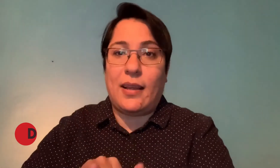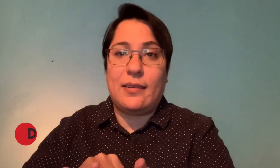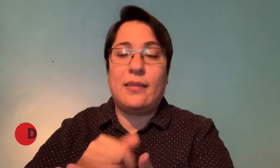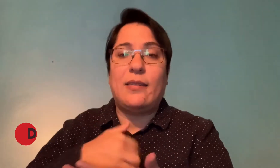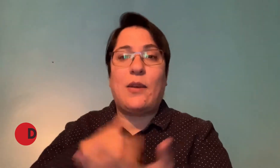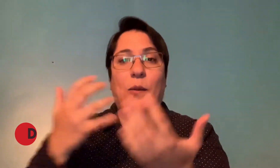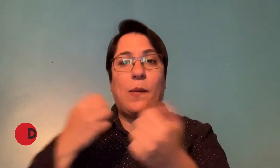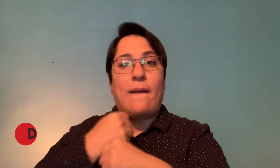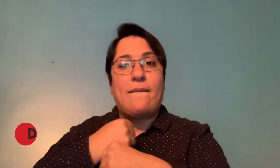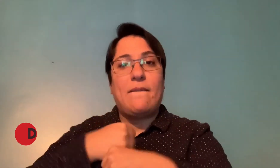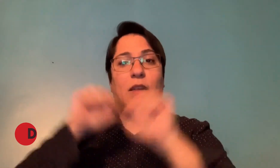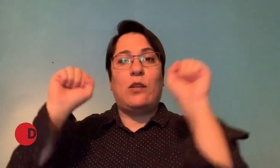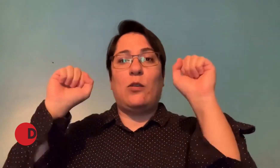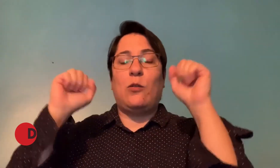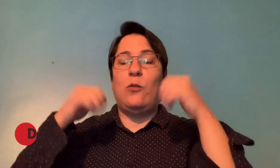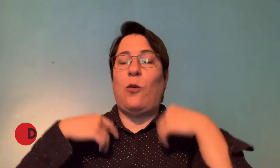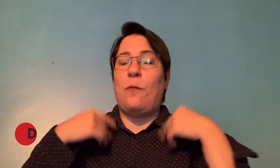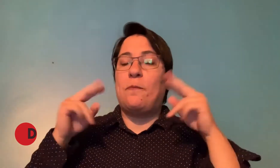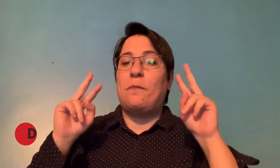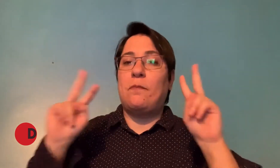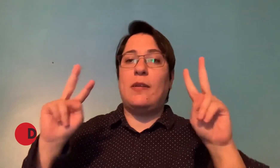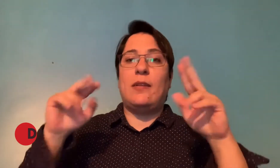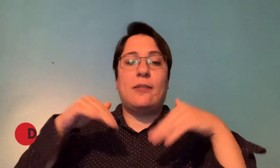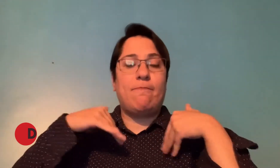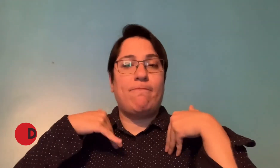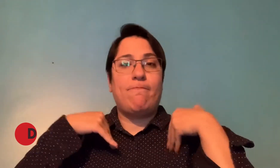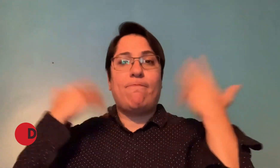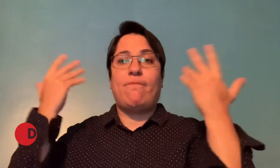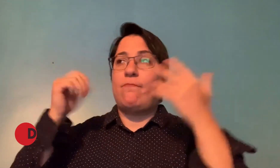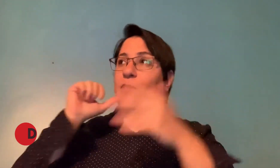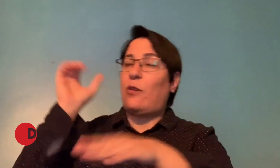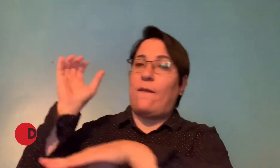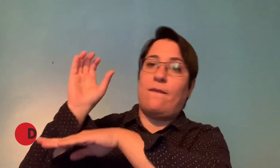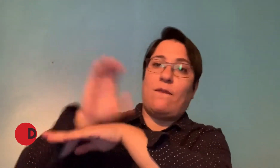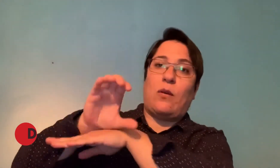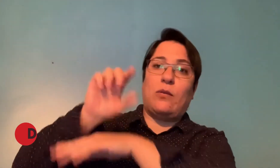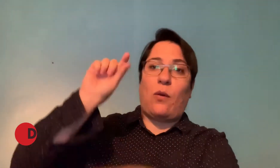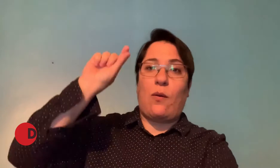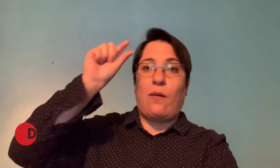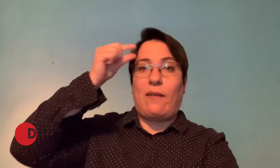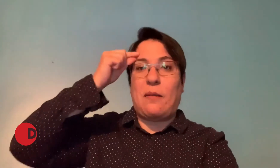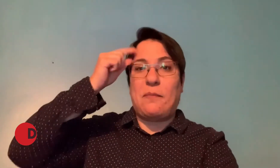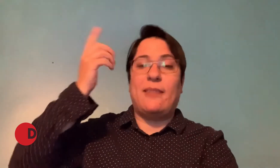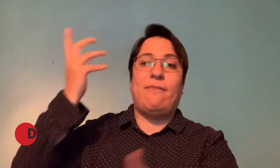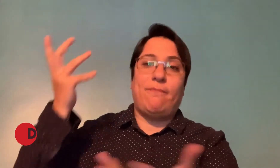I want freedom and peace, not the government forcing me.